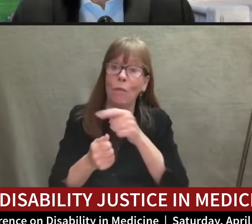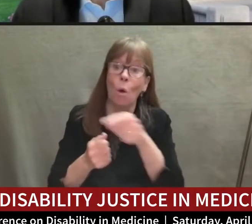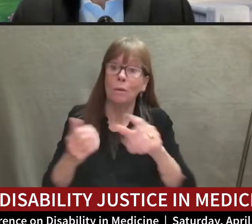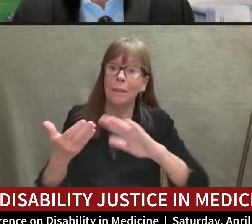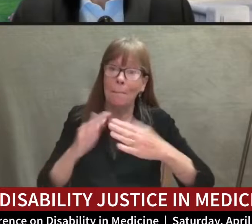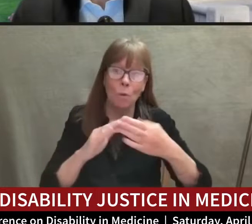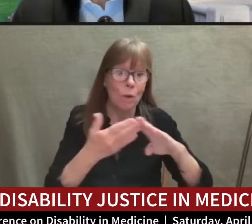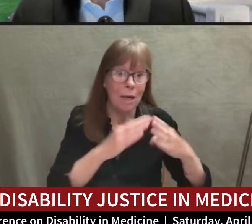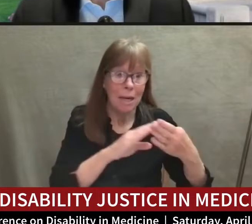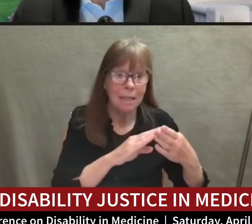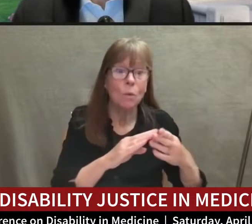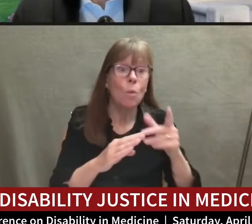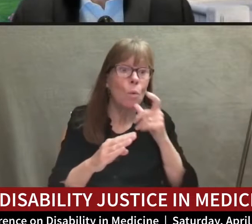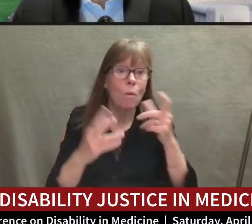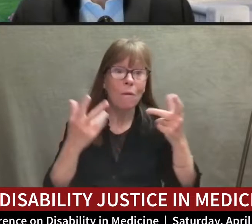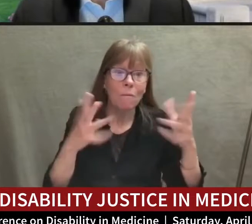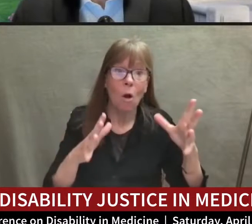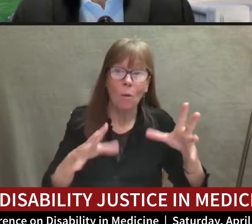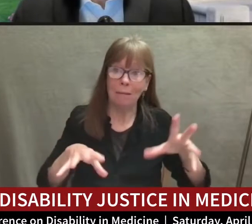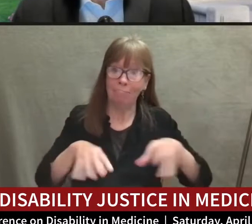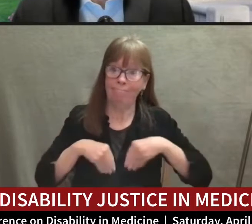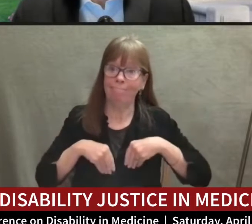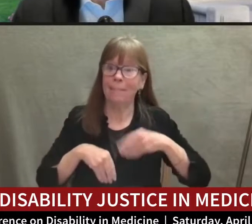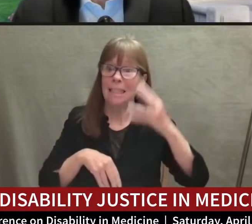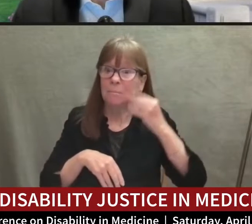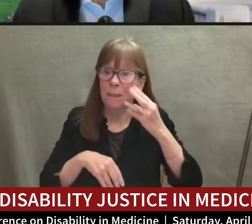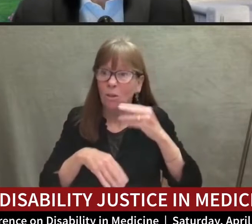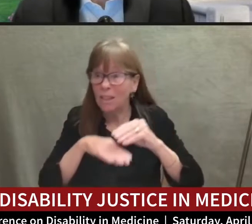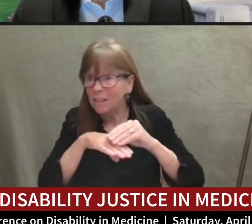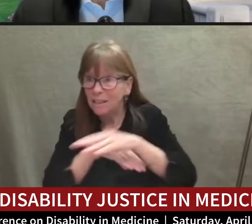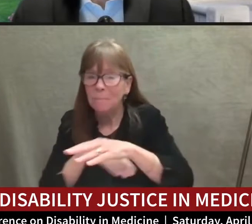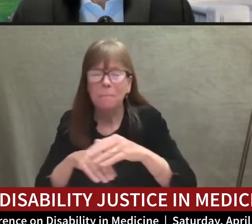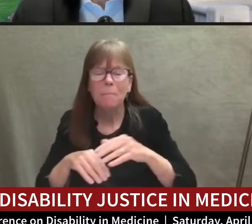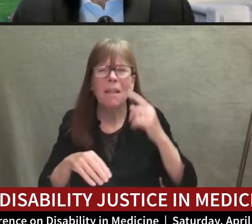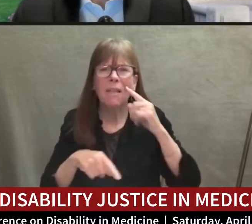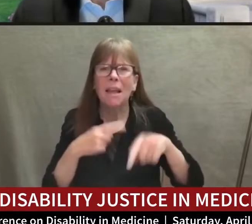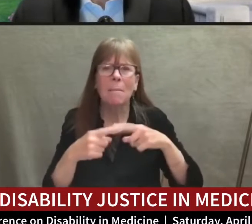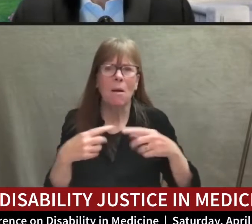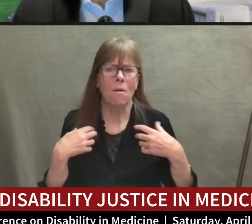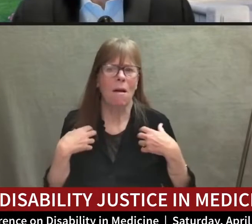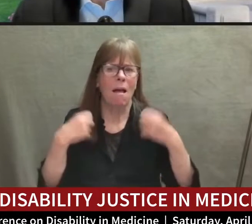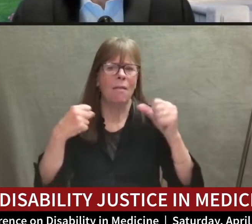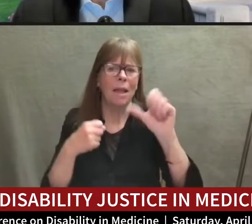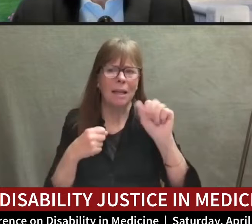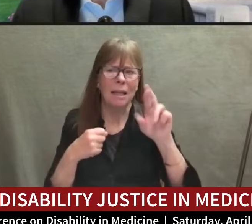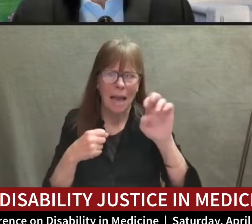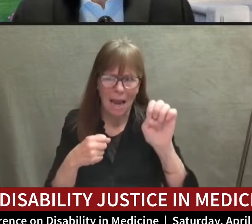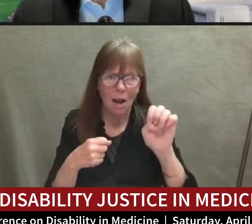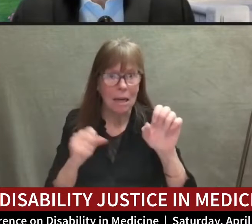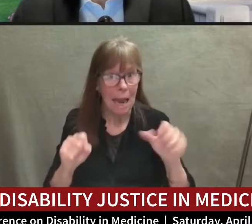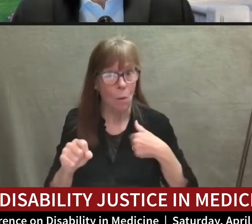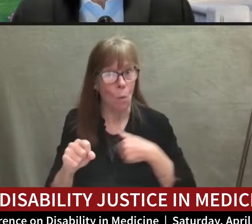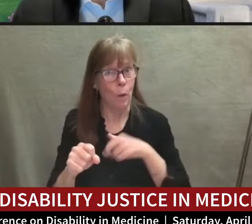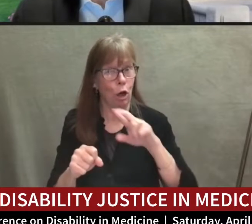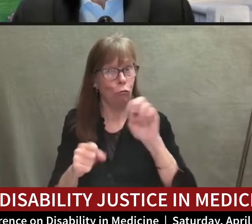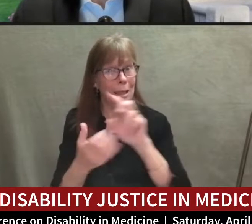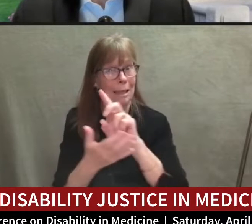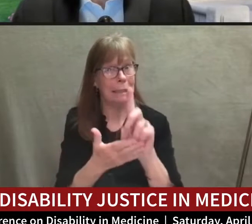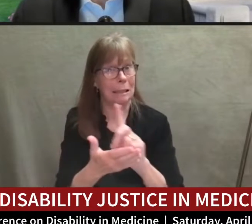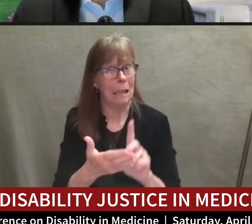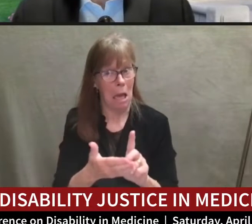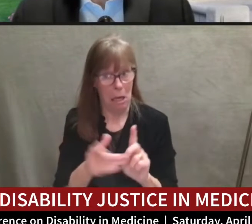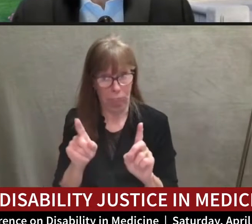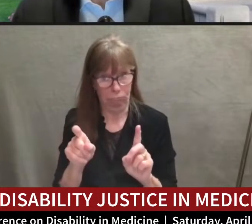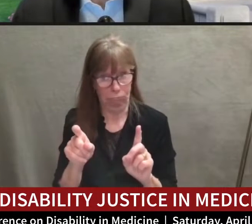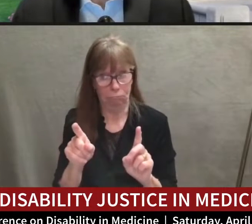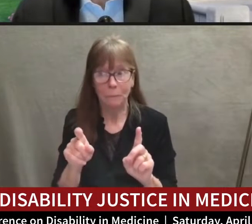impacted, and think about how care can be redesigned? Again, this is not something that I